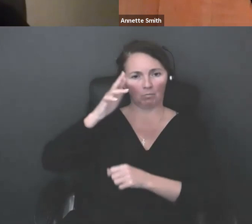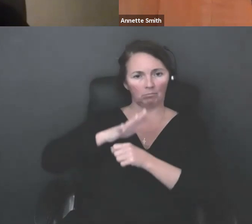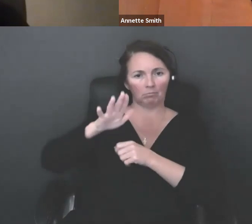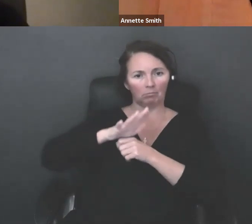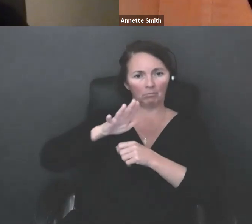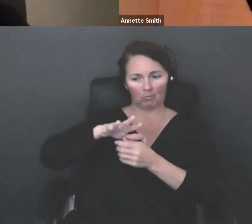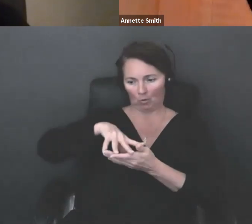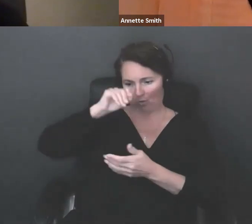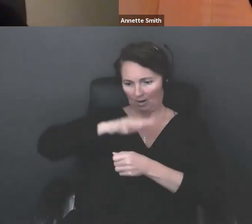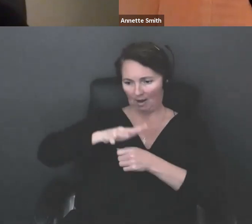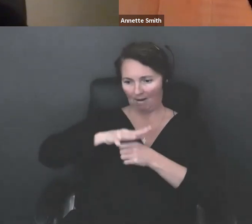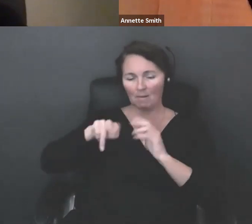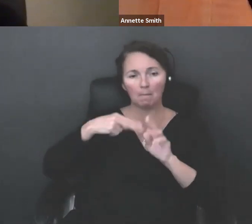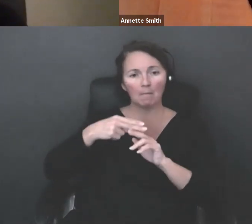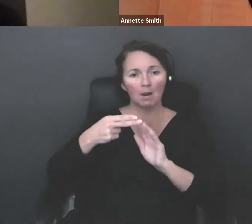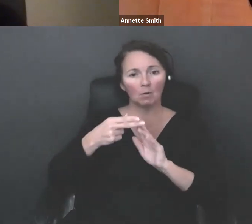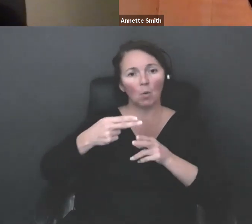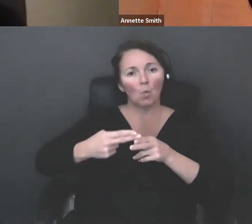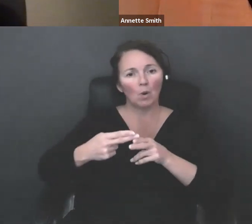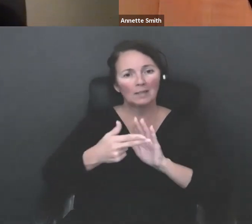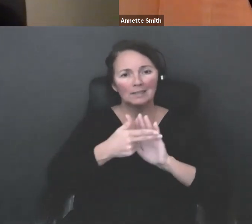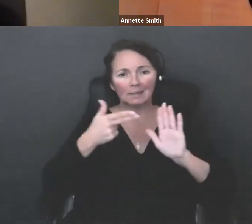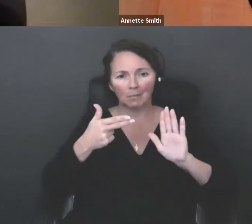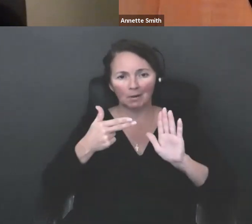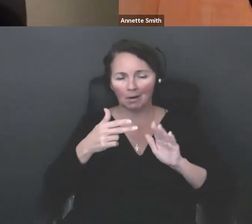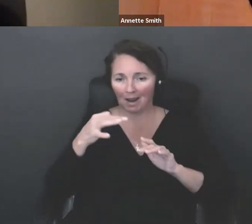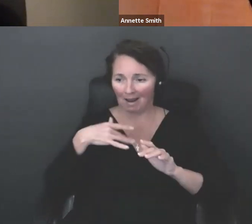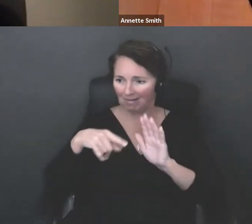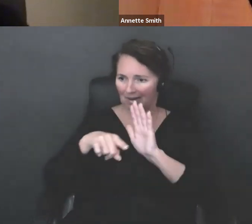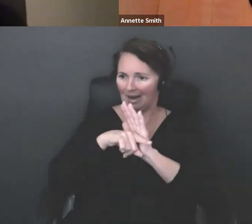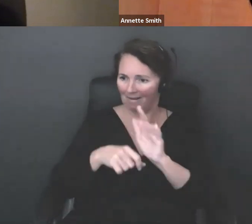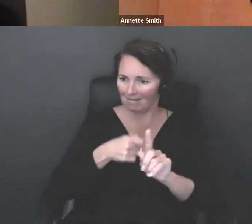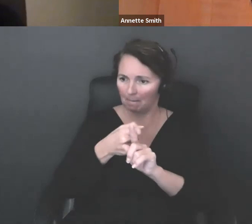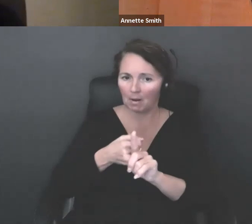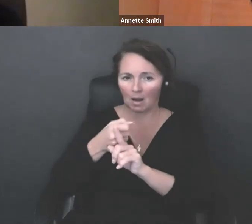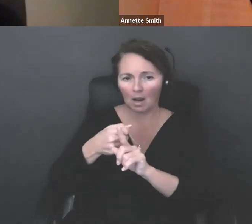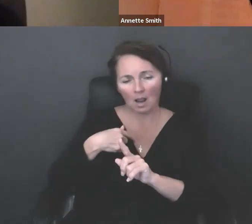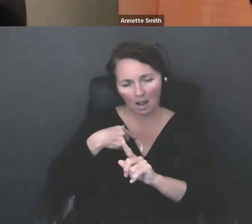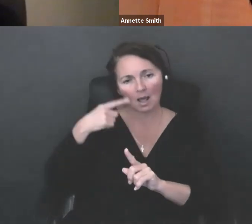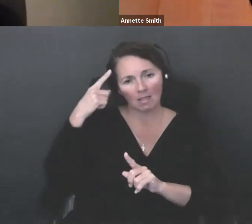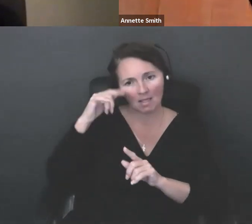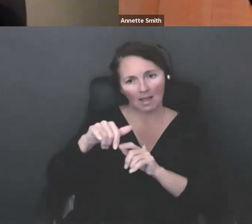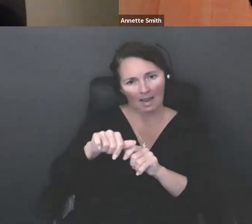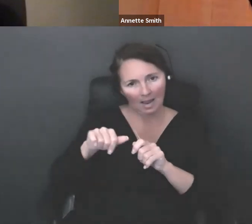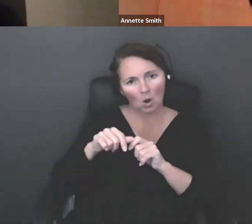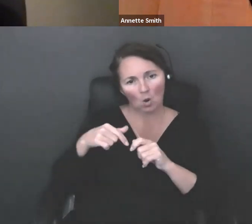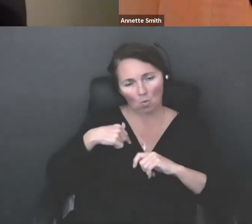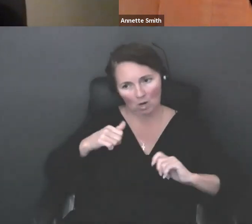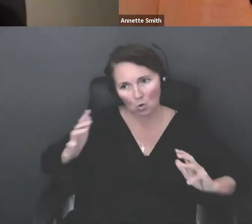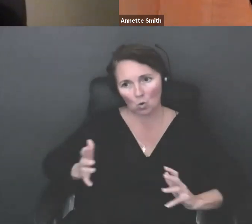who are working with that population, may not really have learned about weight stigma and how it might have a negative impact.